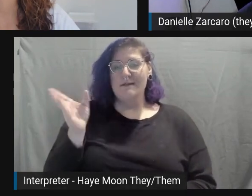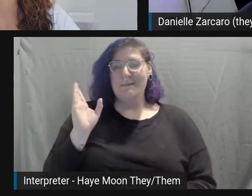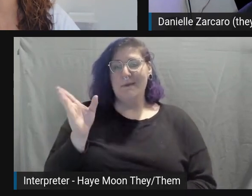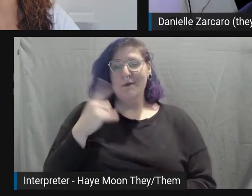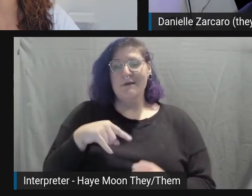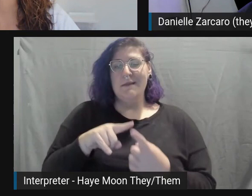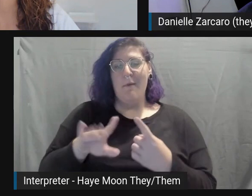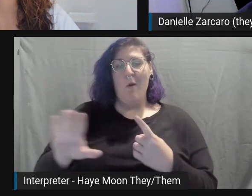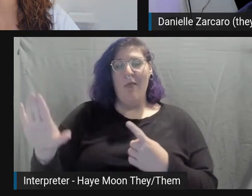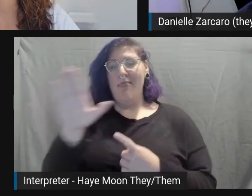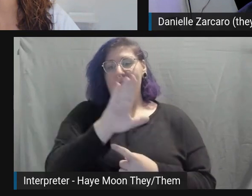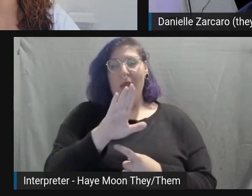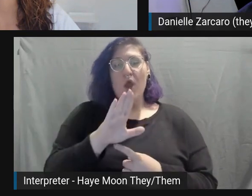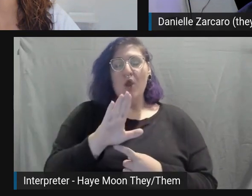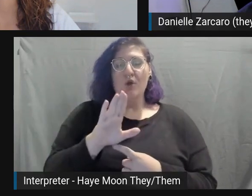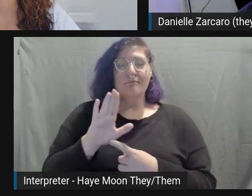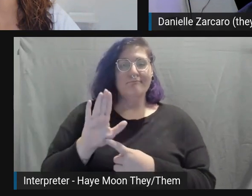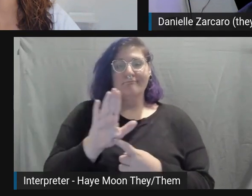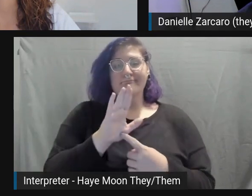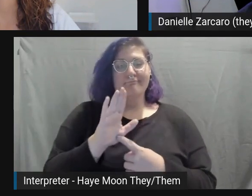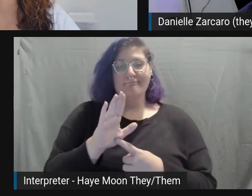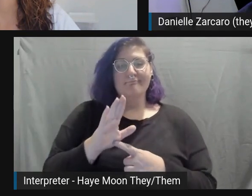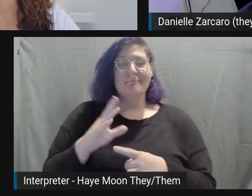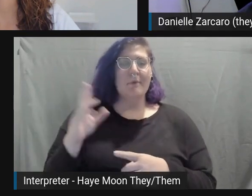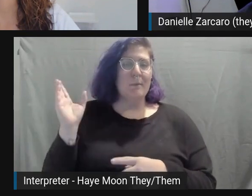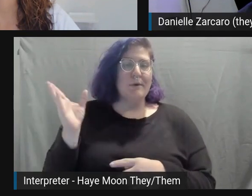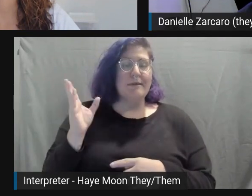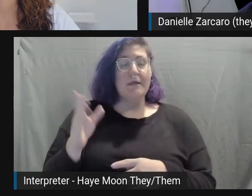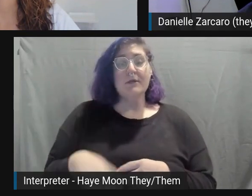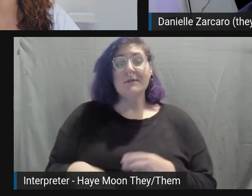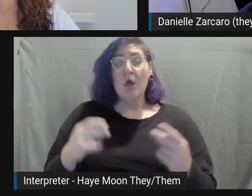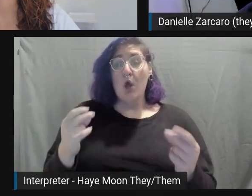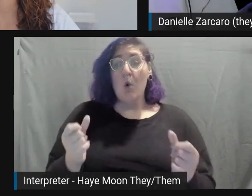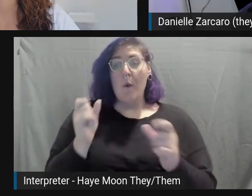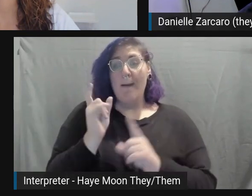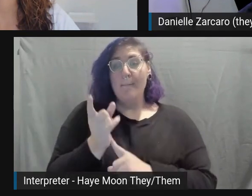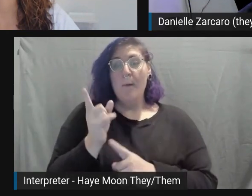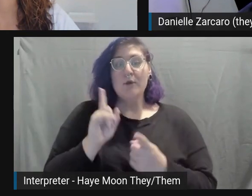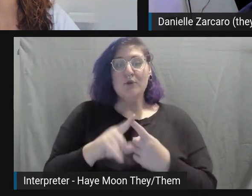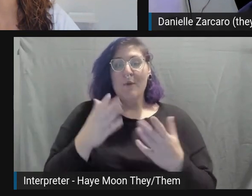We'd also like to take a quick moment to thank our platinum sponsors,